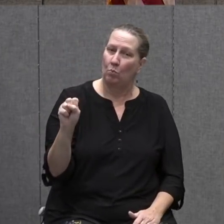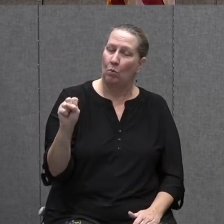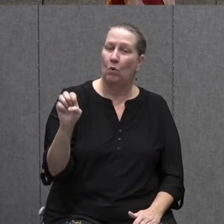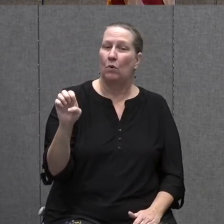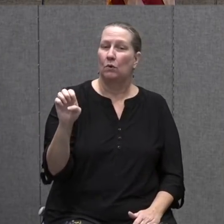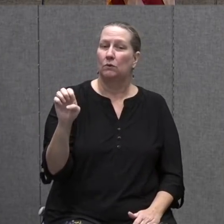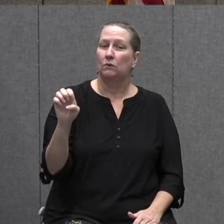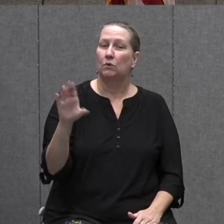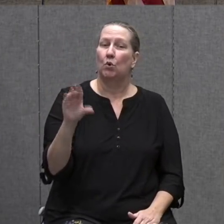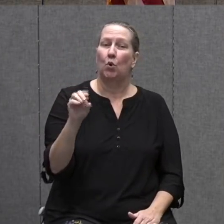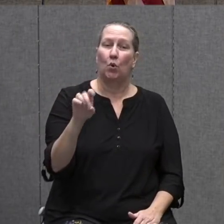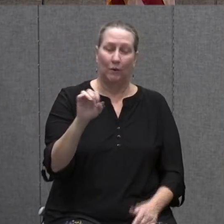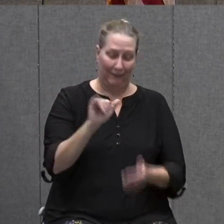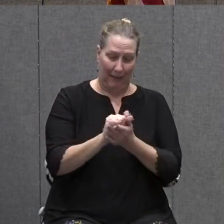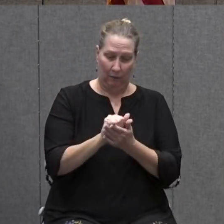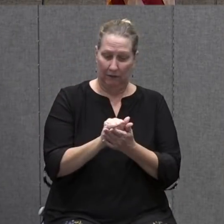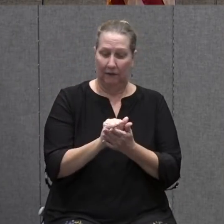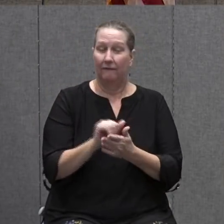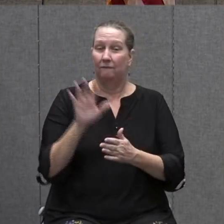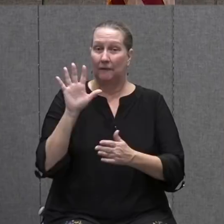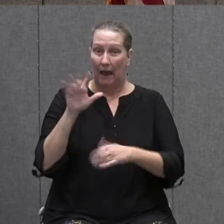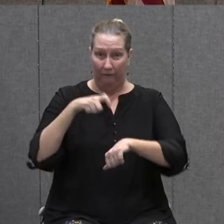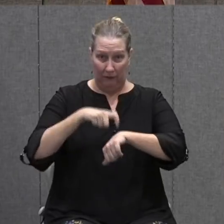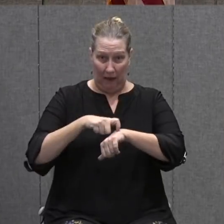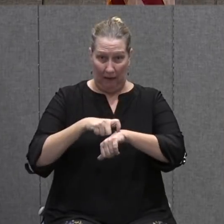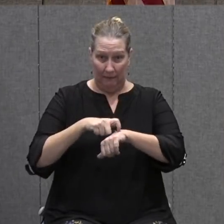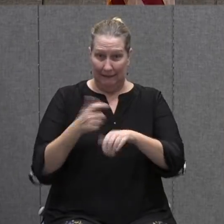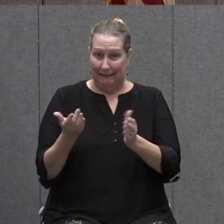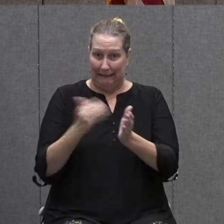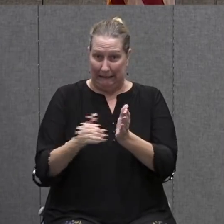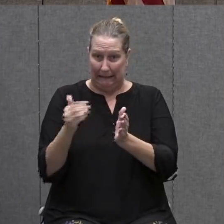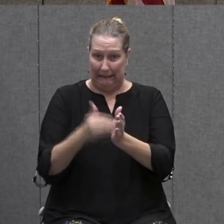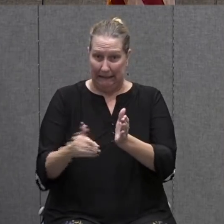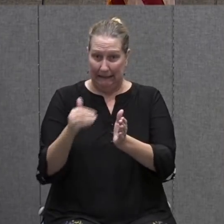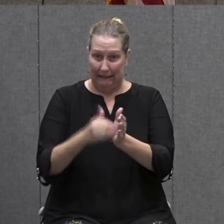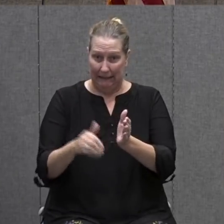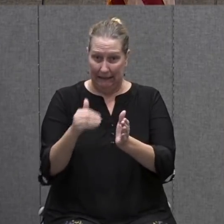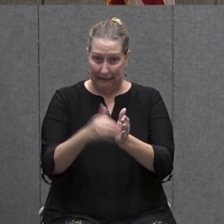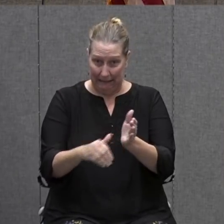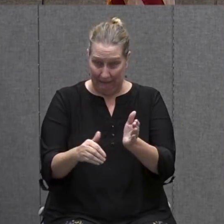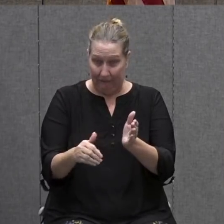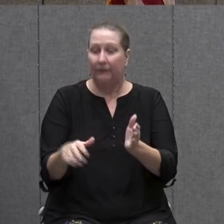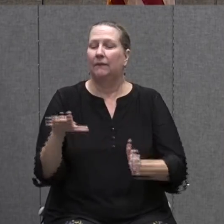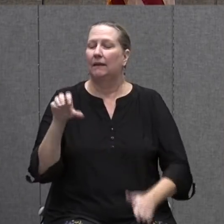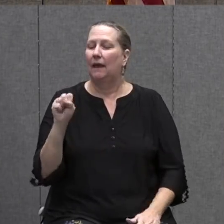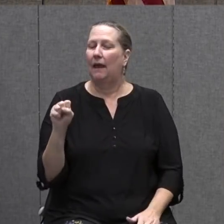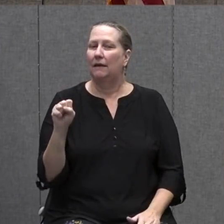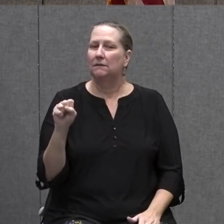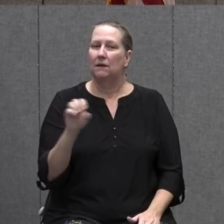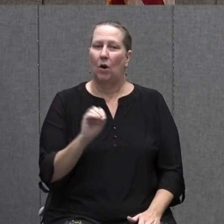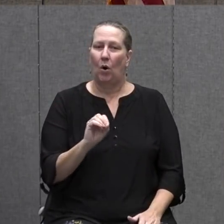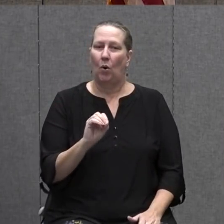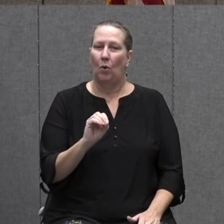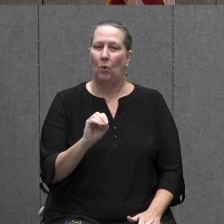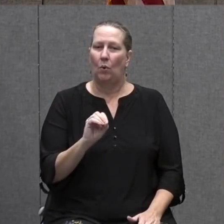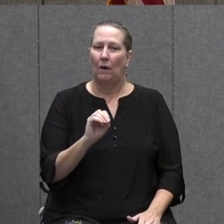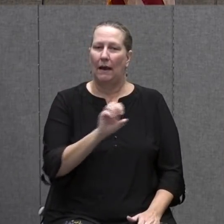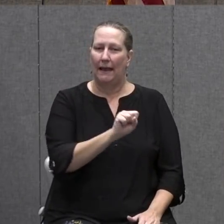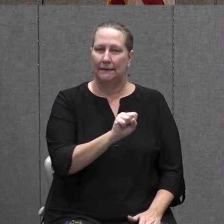and that's a distress signal. That means in case of emergency someone would send out this message. Maybe you've heard it in a movie.